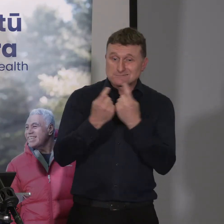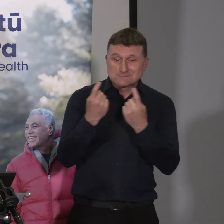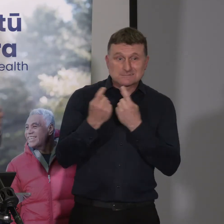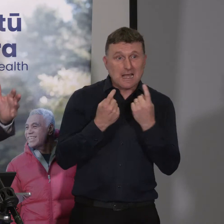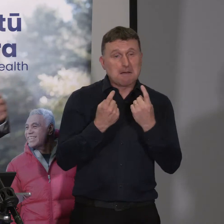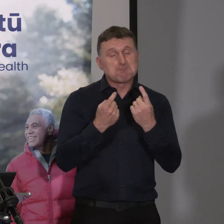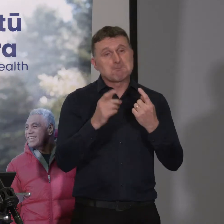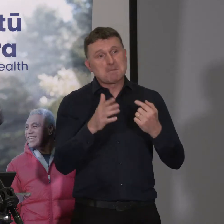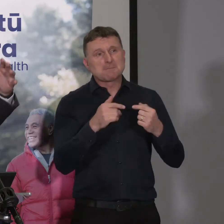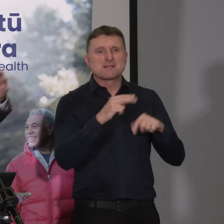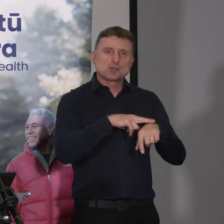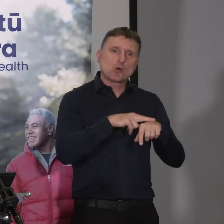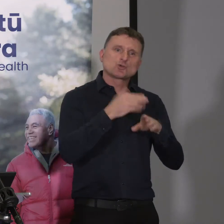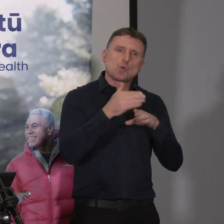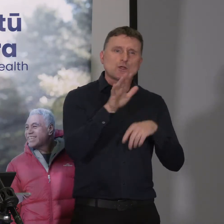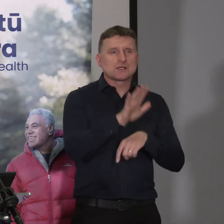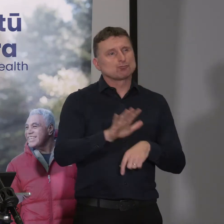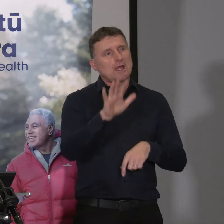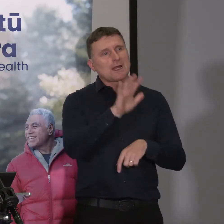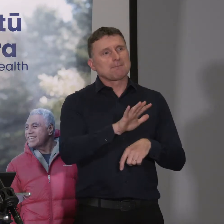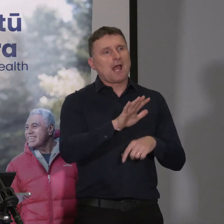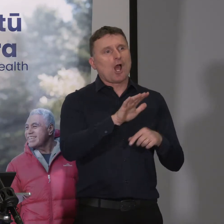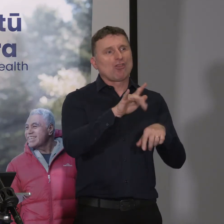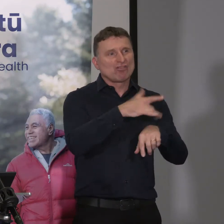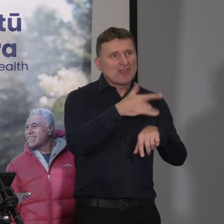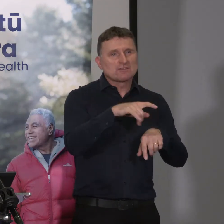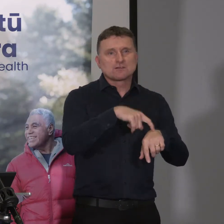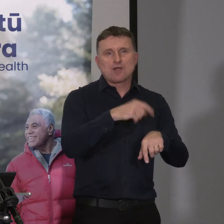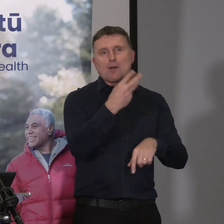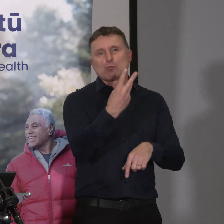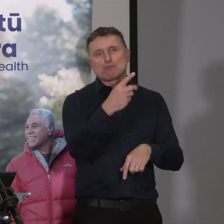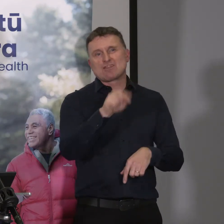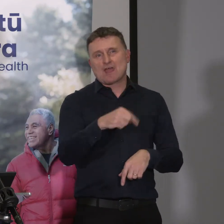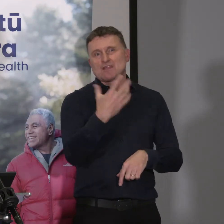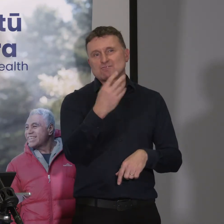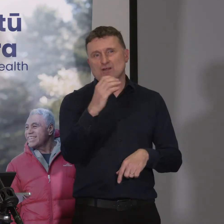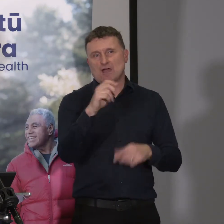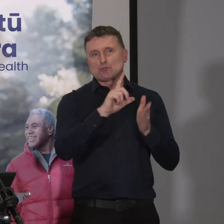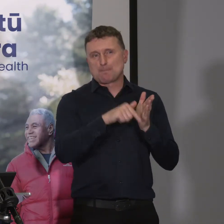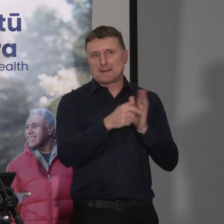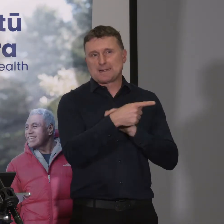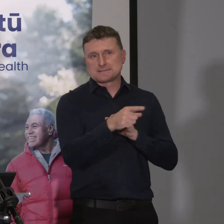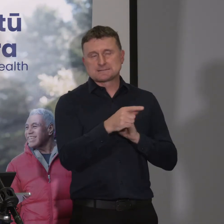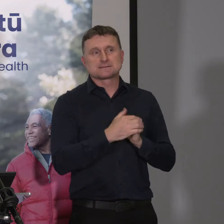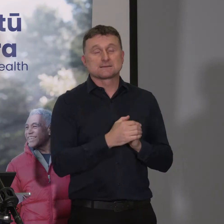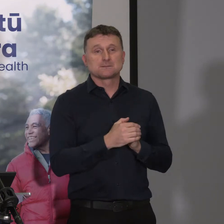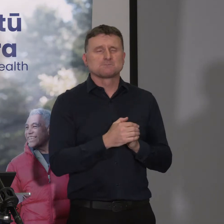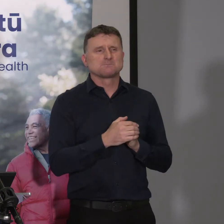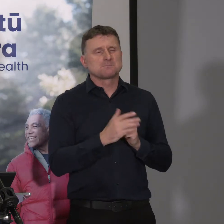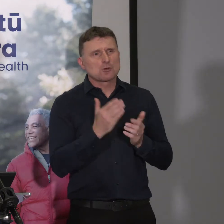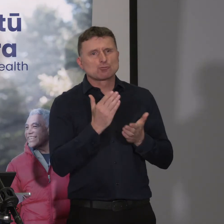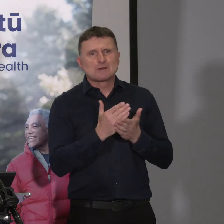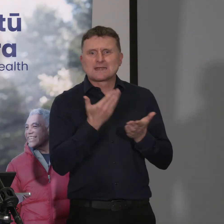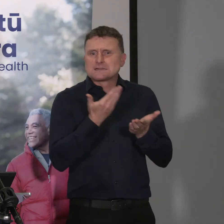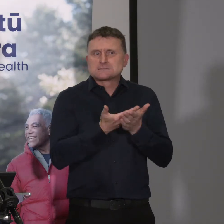normal work day would be about normal. And it fluctuates